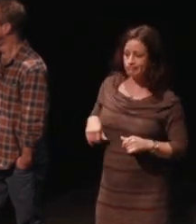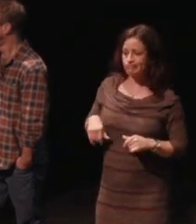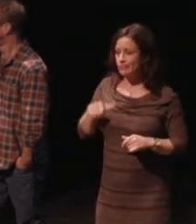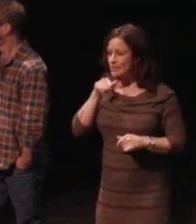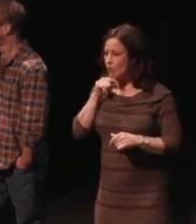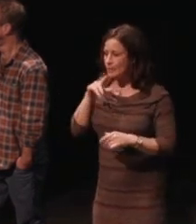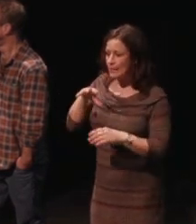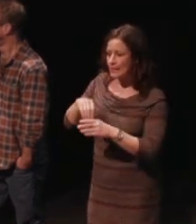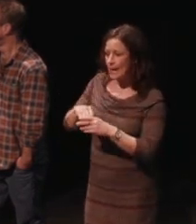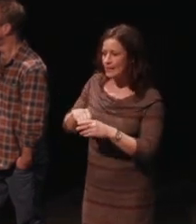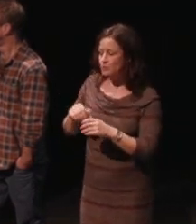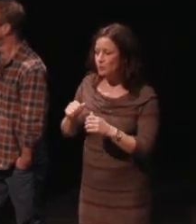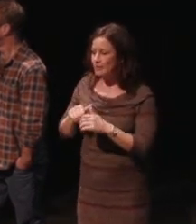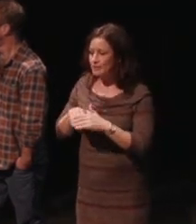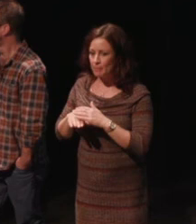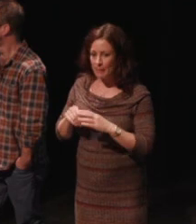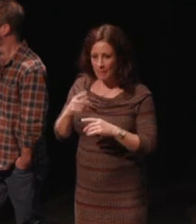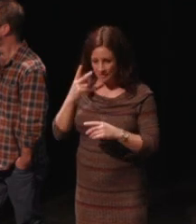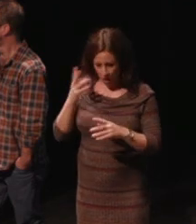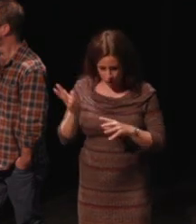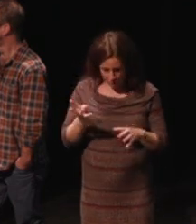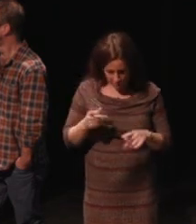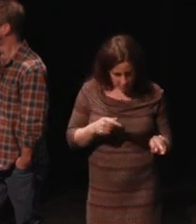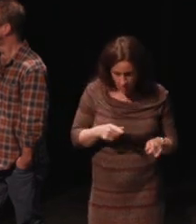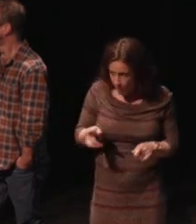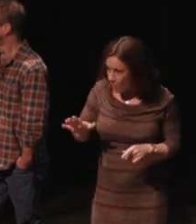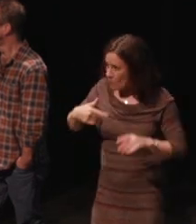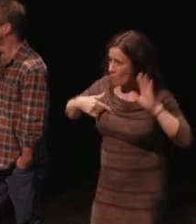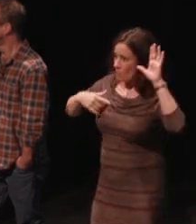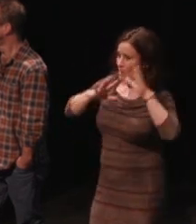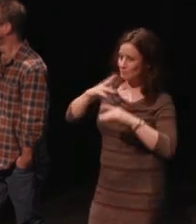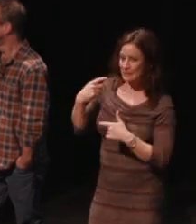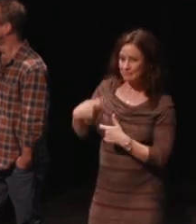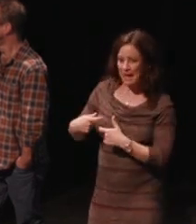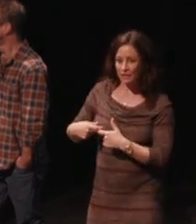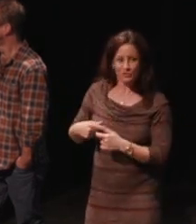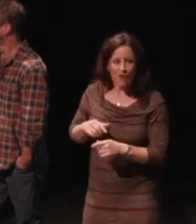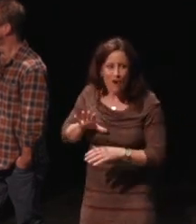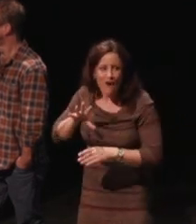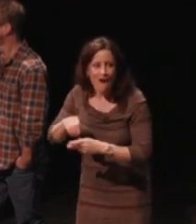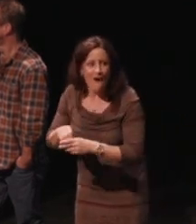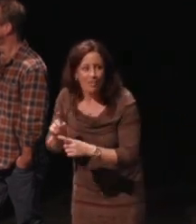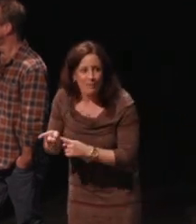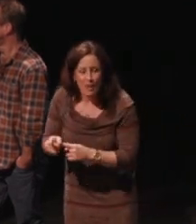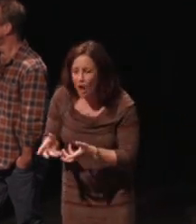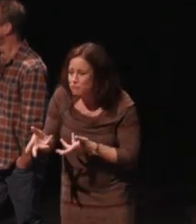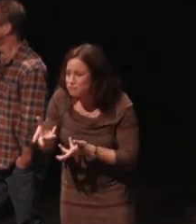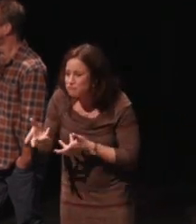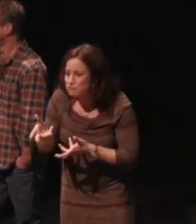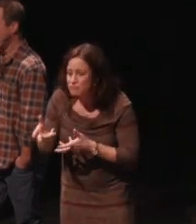but started streaming at his desk and I was like, I can totally speak Spanish, I can help you out here, and he really got invested in the moment, and he did some great work.